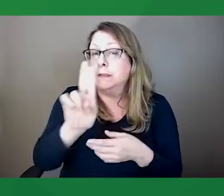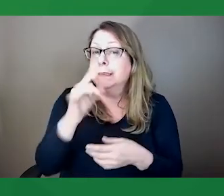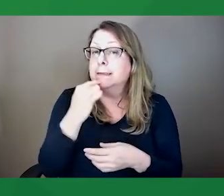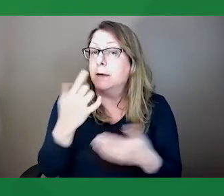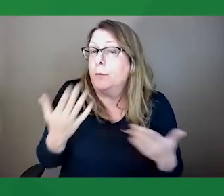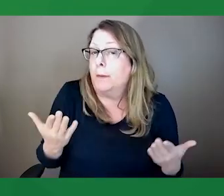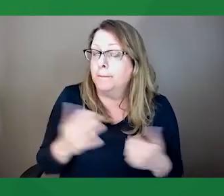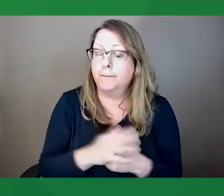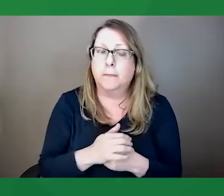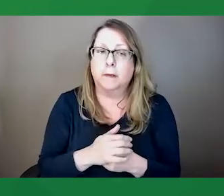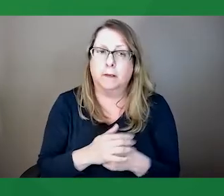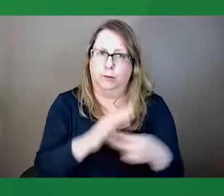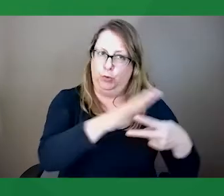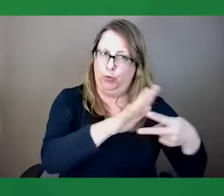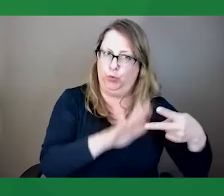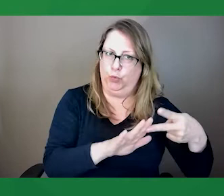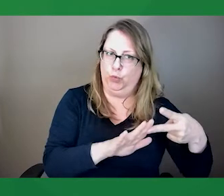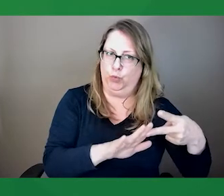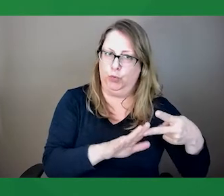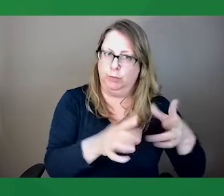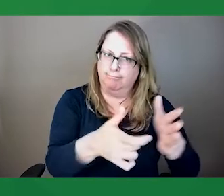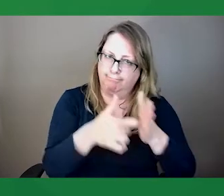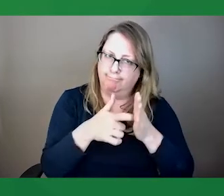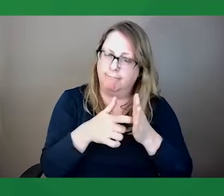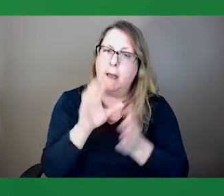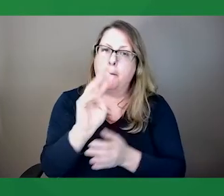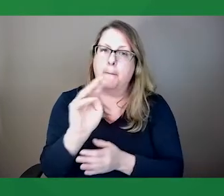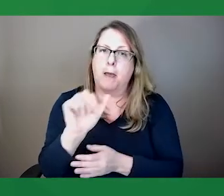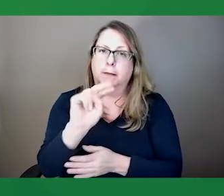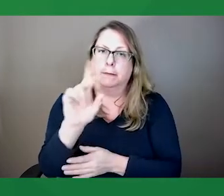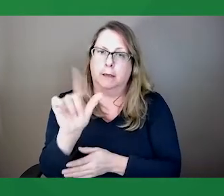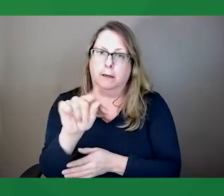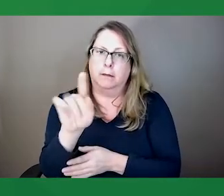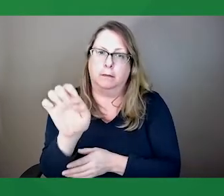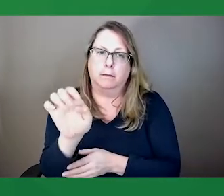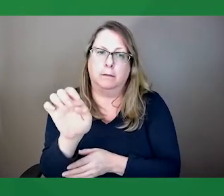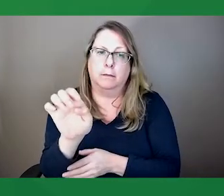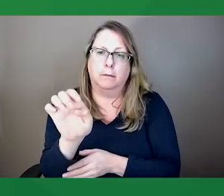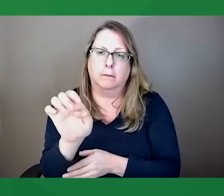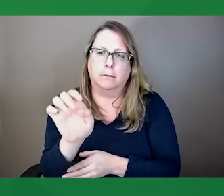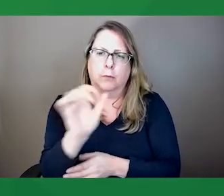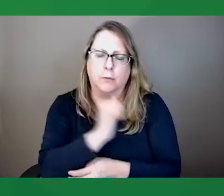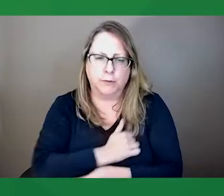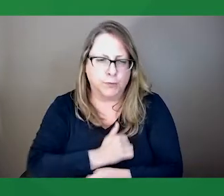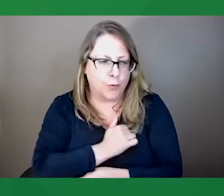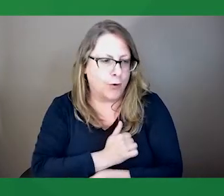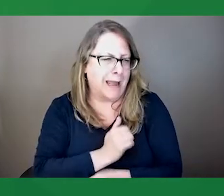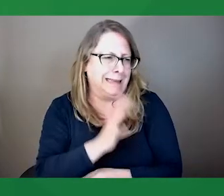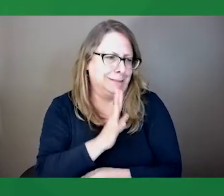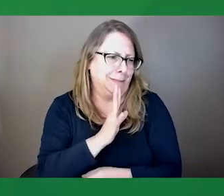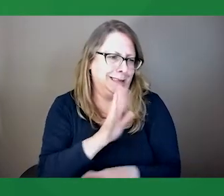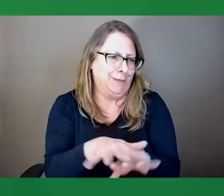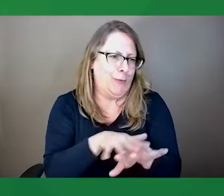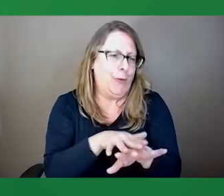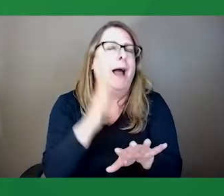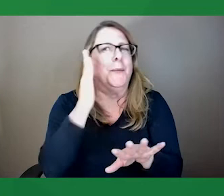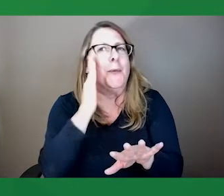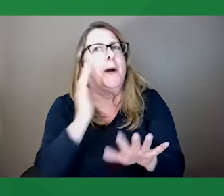for now we're going to give you two specific mandates. First one is going to be, I'm sorry. I have to speak probably slower. I know I get excited.